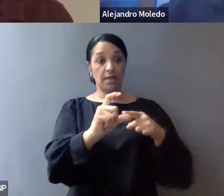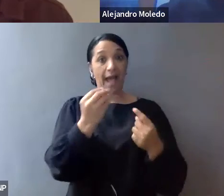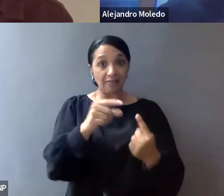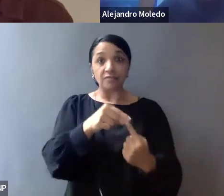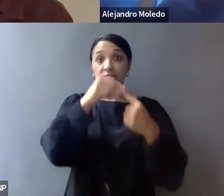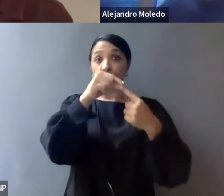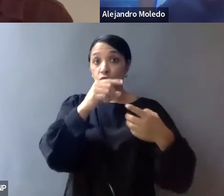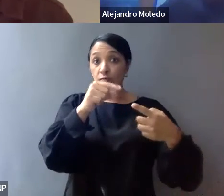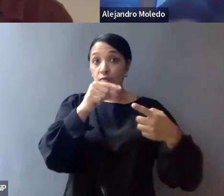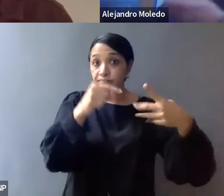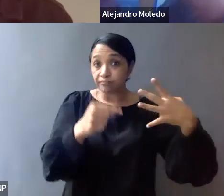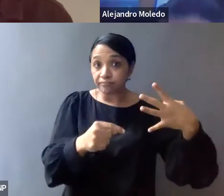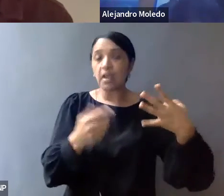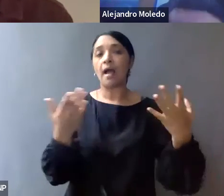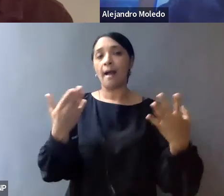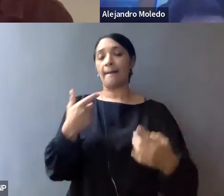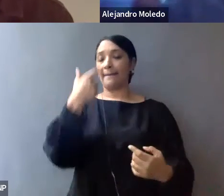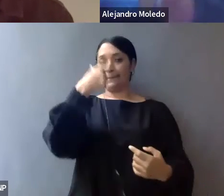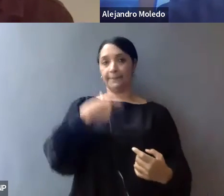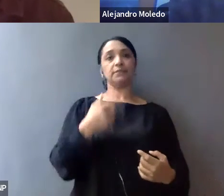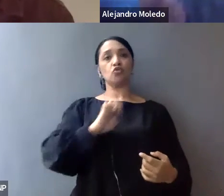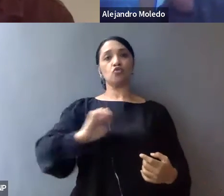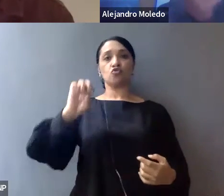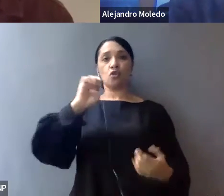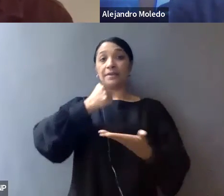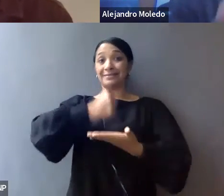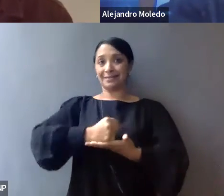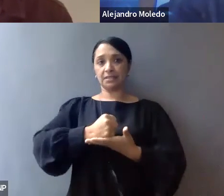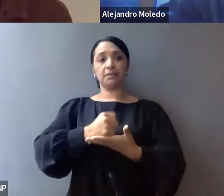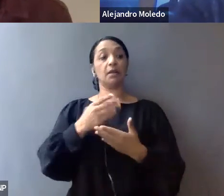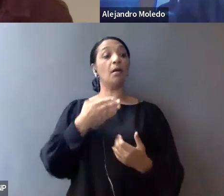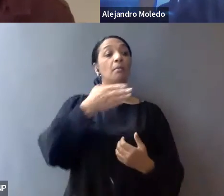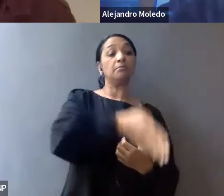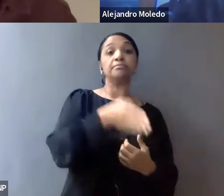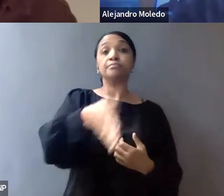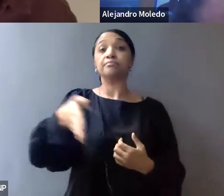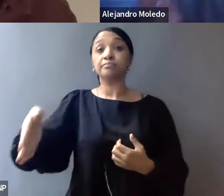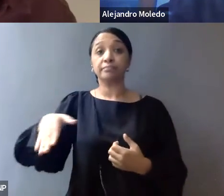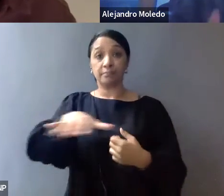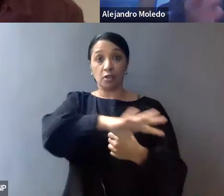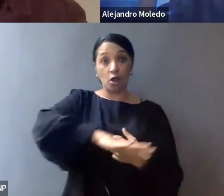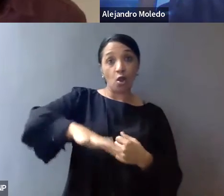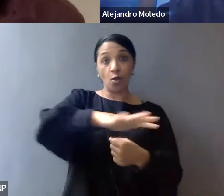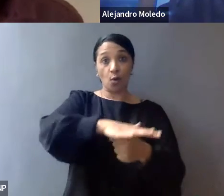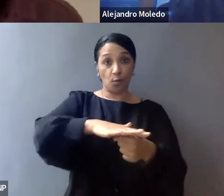a European with disability will be treated equally to a local with disability. This is all about it.